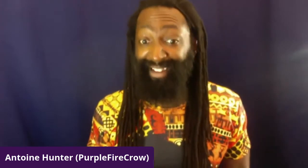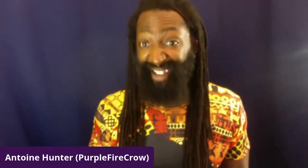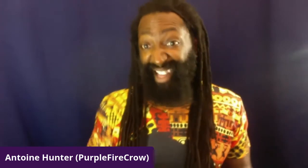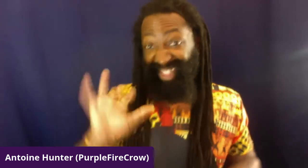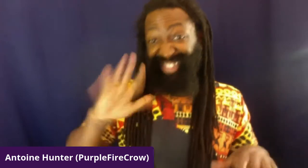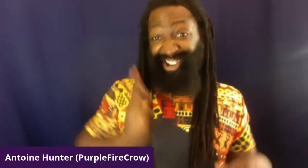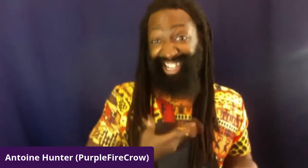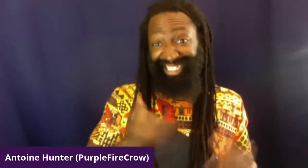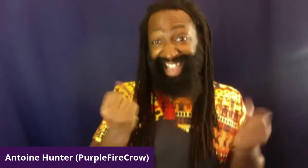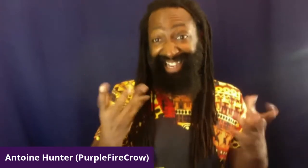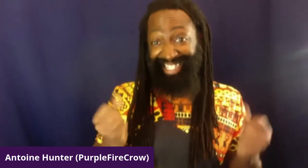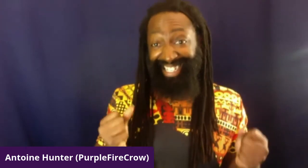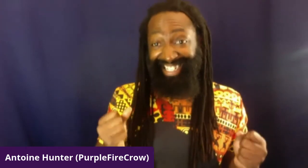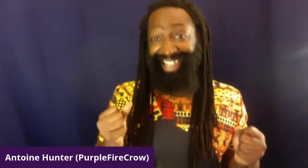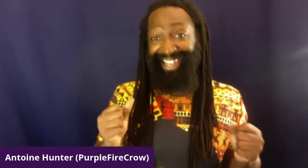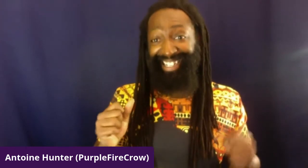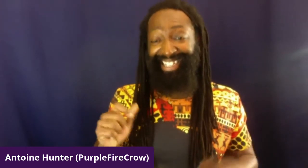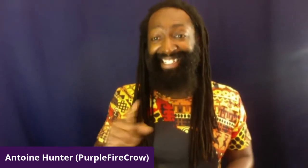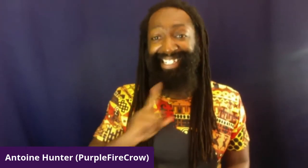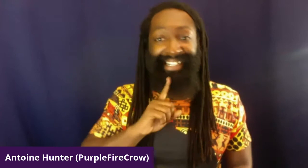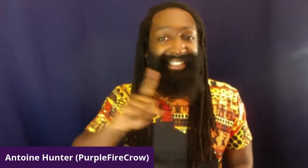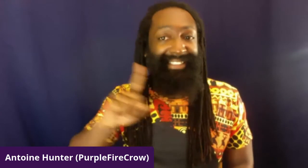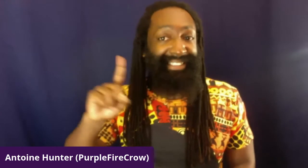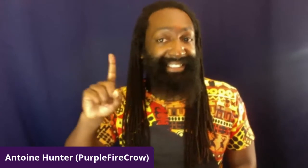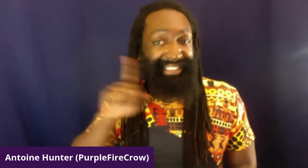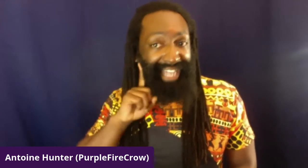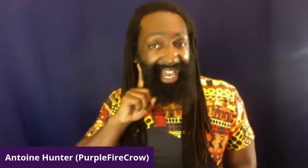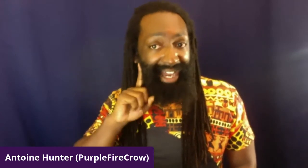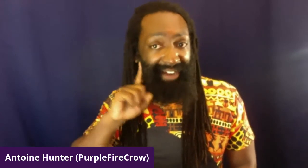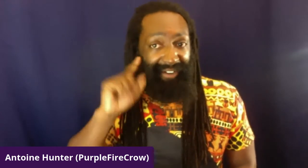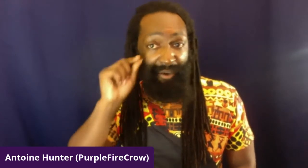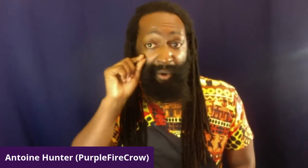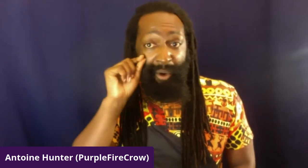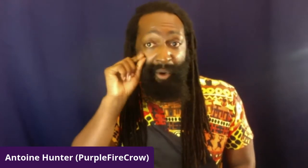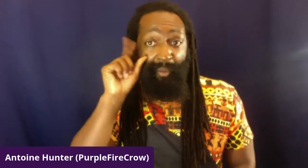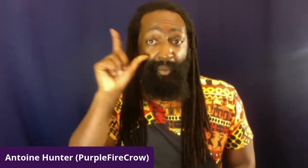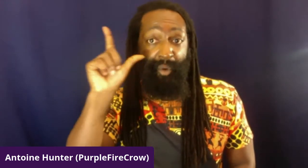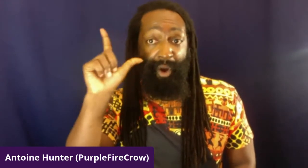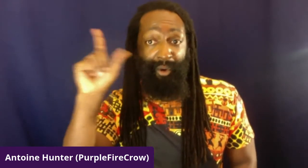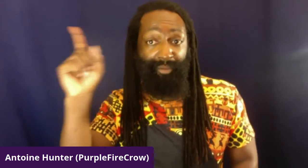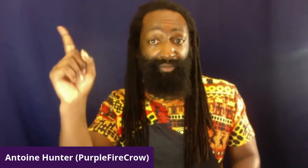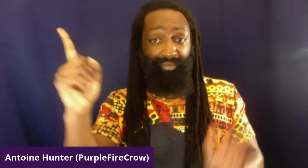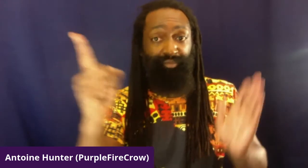You know what I mean. That's our next line, yeah. Deaf Woke.